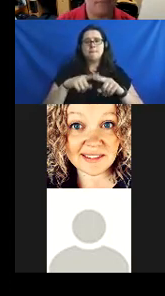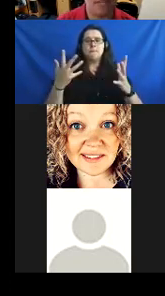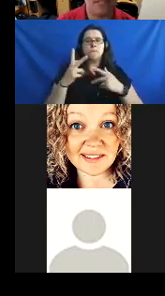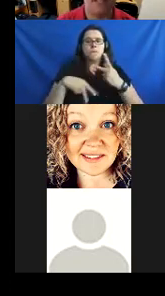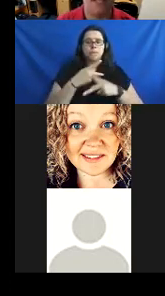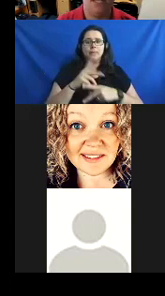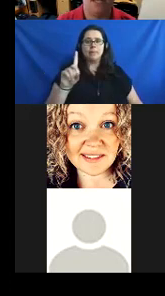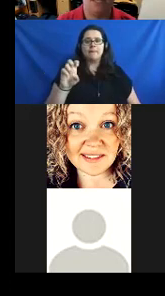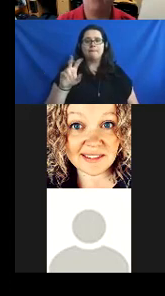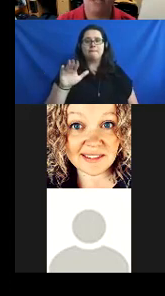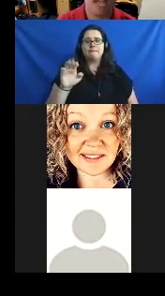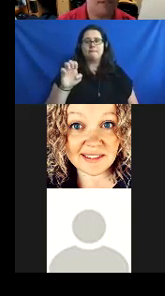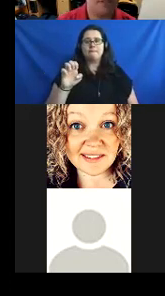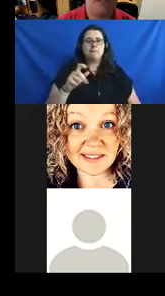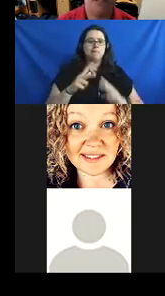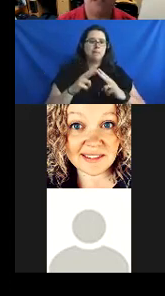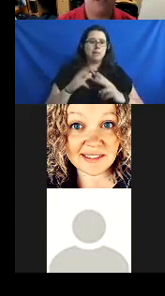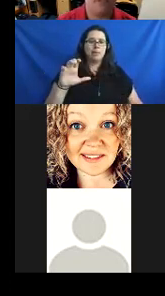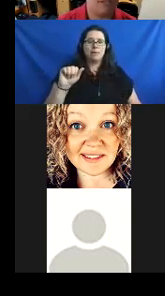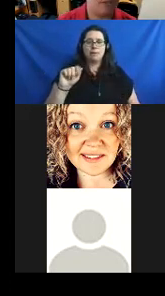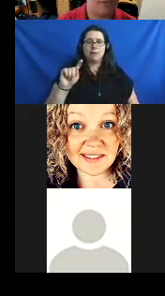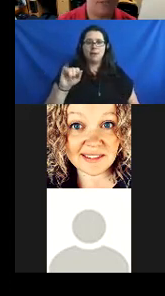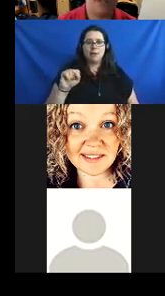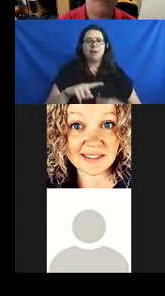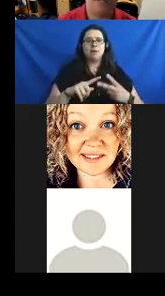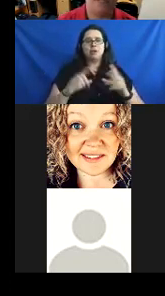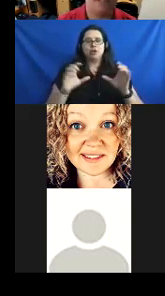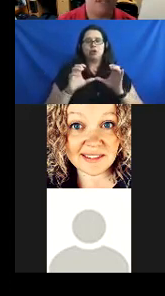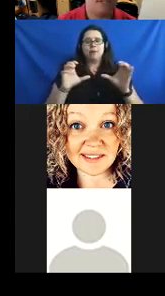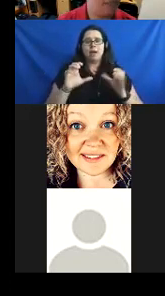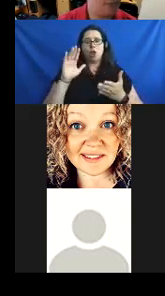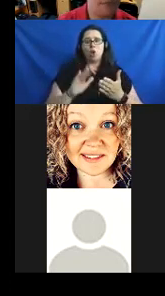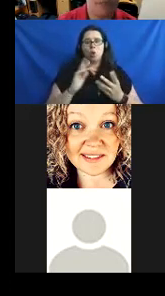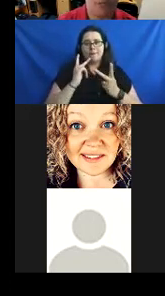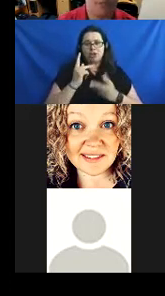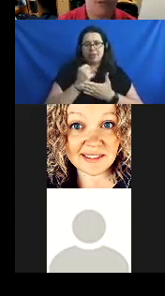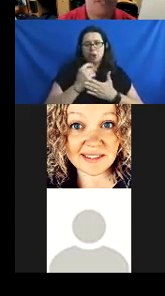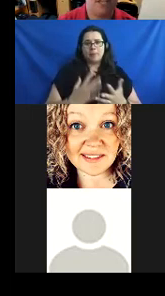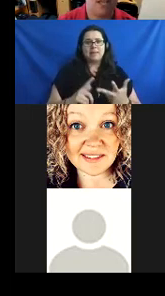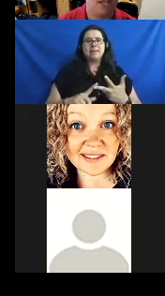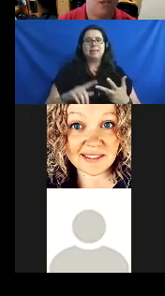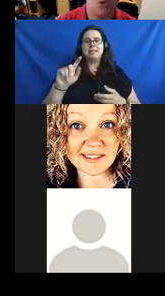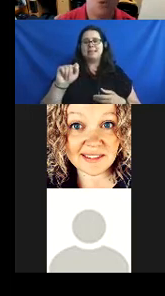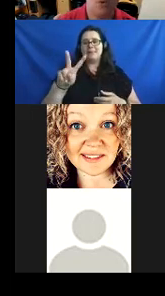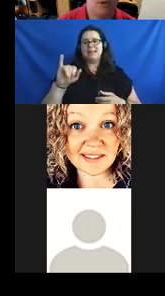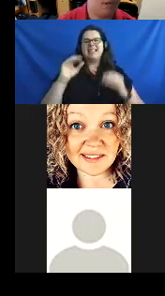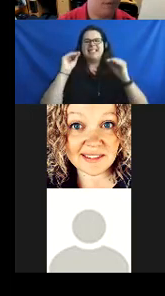DEVICE, EITHER CATIS, CLVT, TVI, OR ANOTHER PROFESSIONAL.